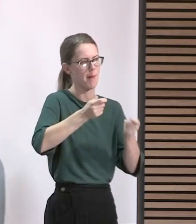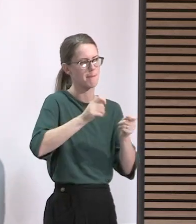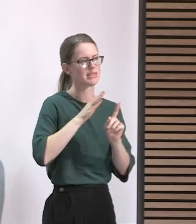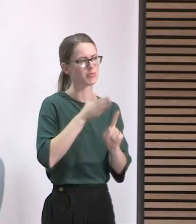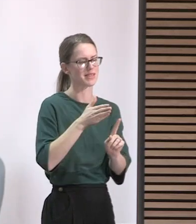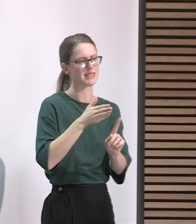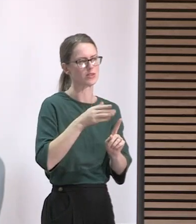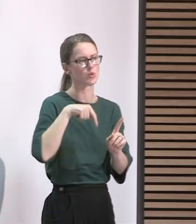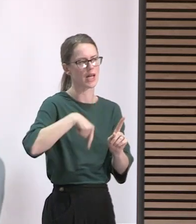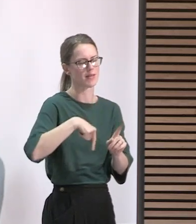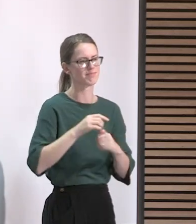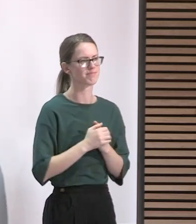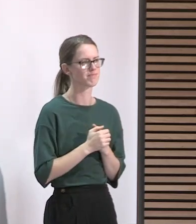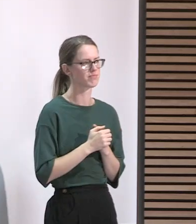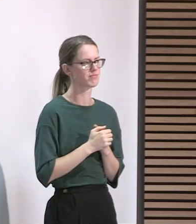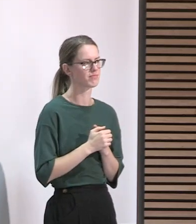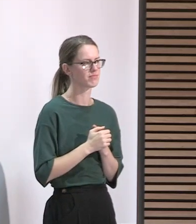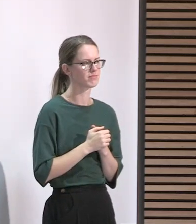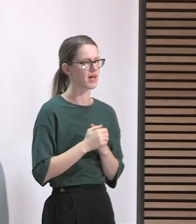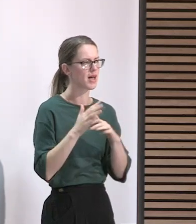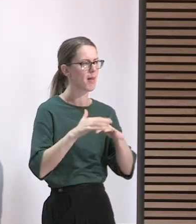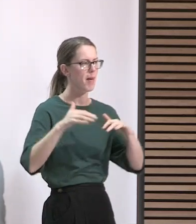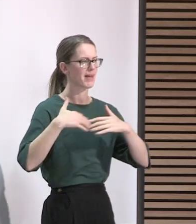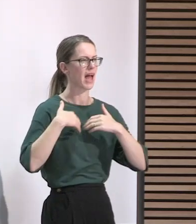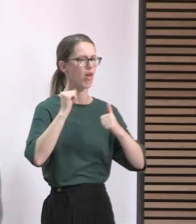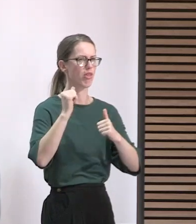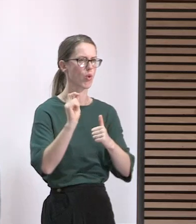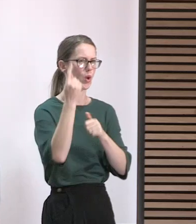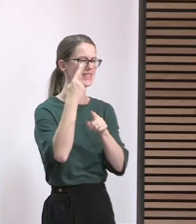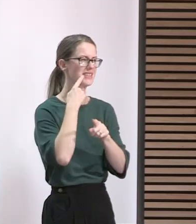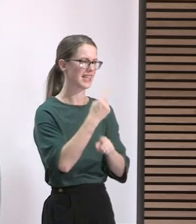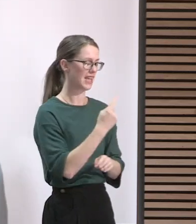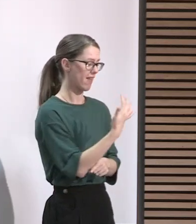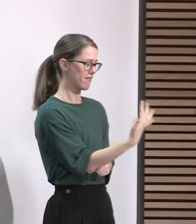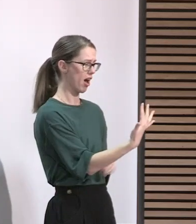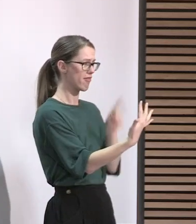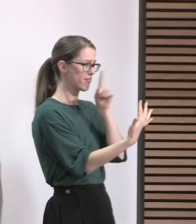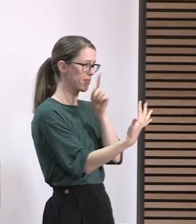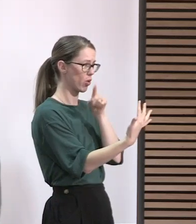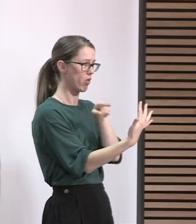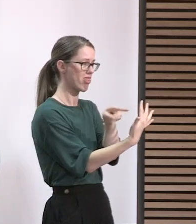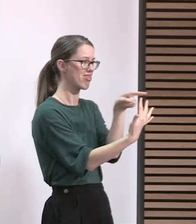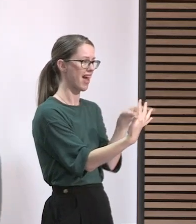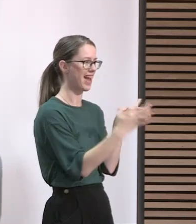remainder. There's one area of interest that I want to mention specifically today.